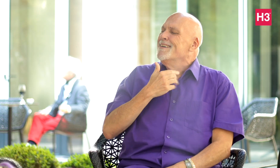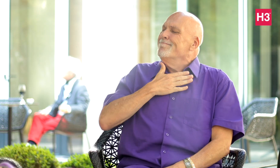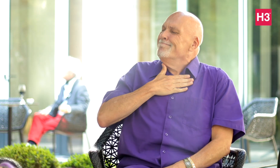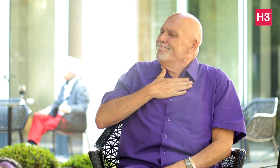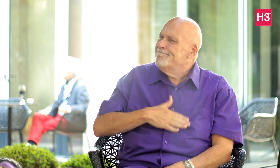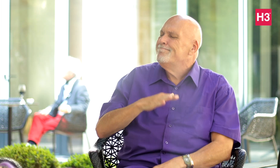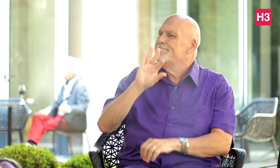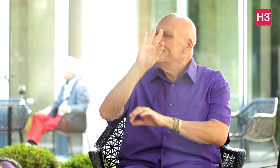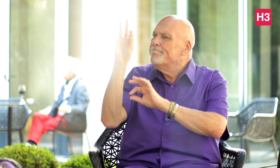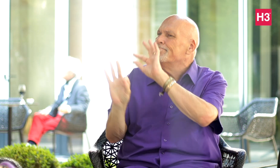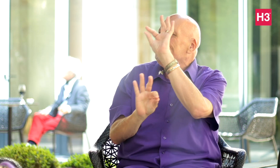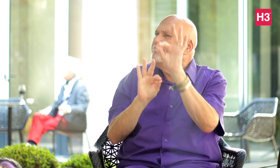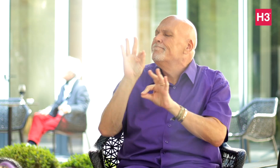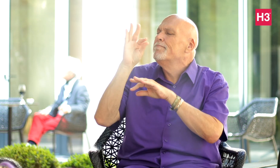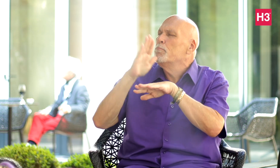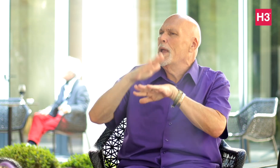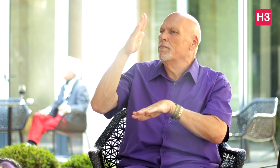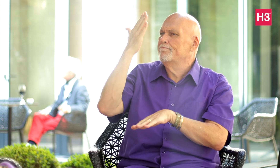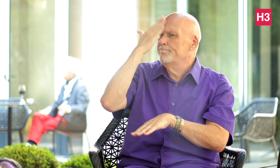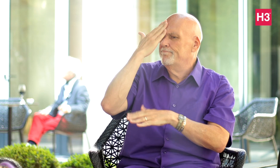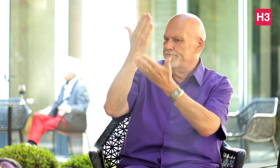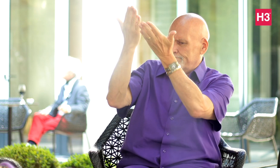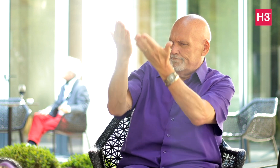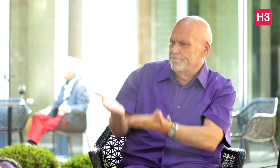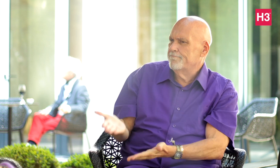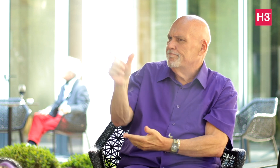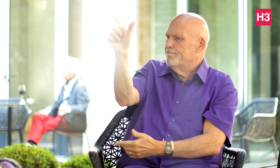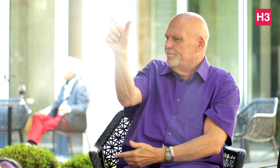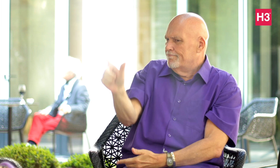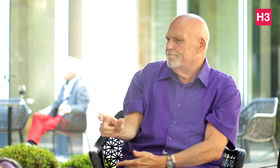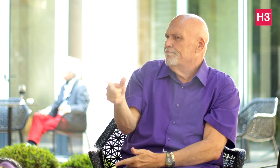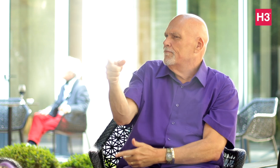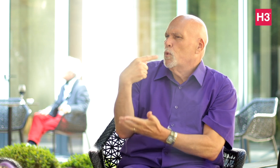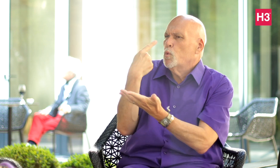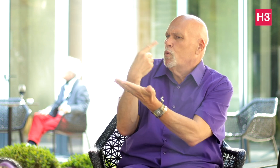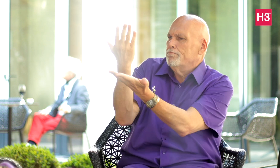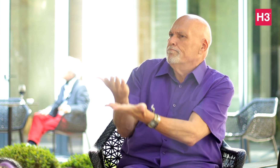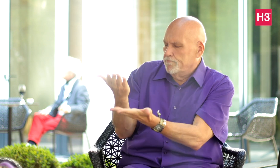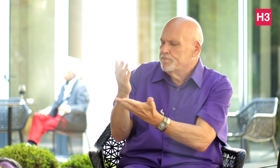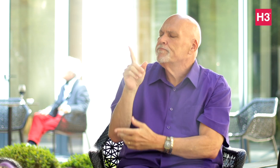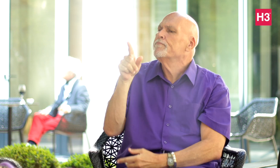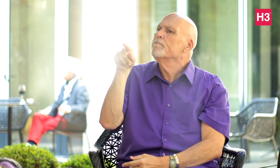I’d love to learn more about you — who you are and your journey.